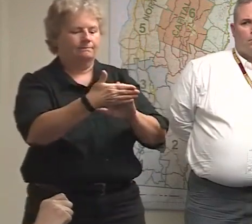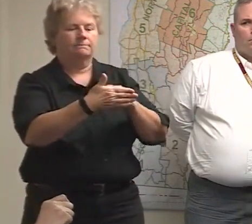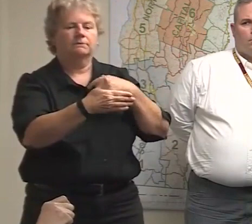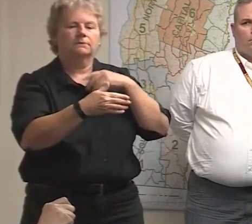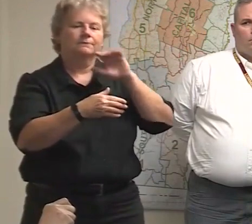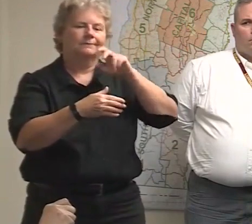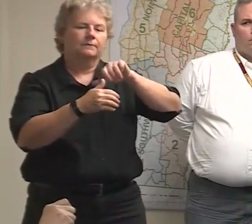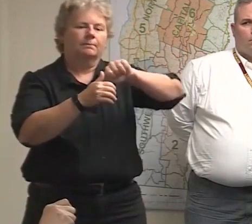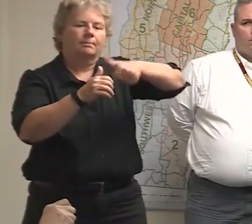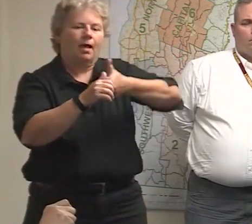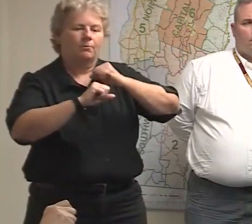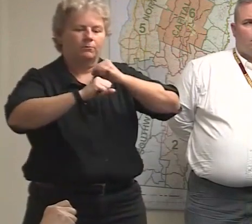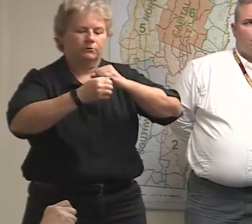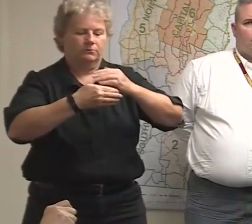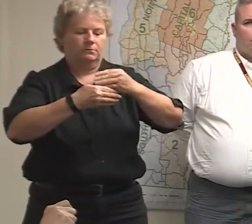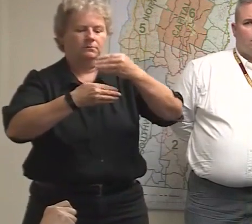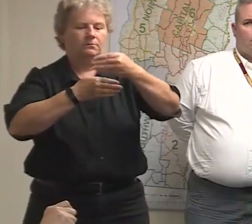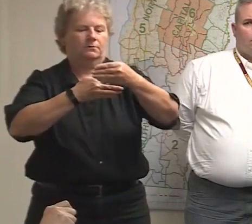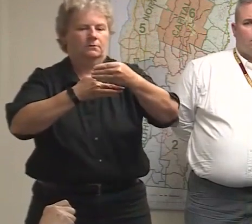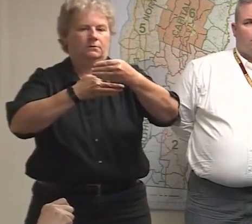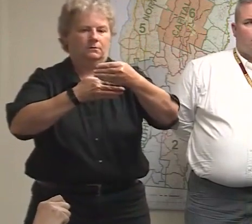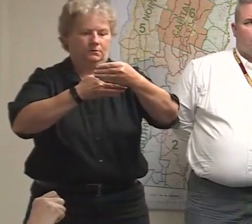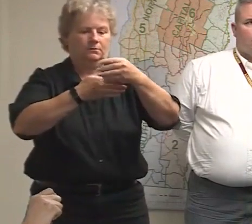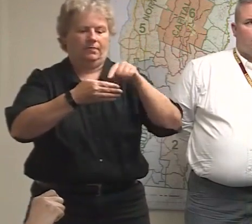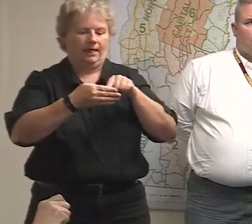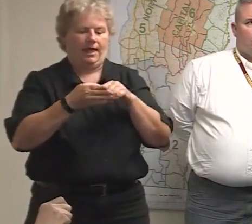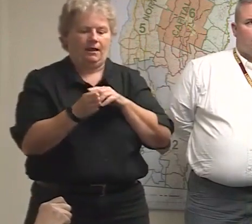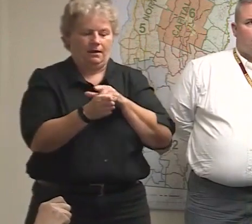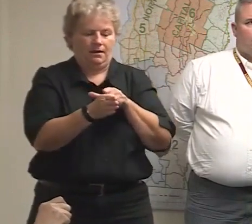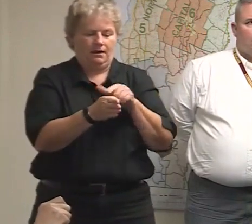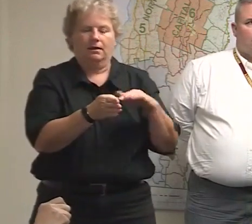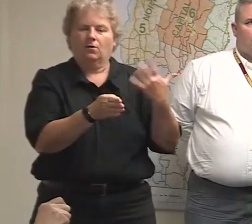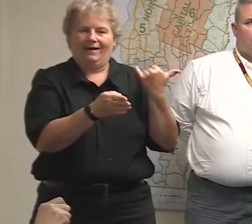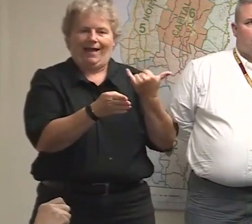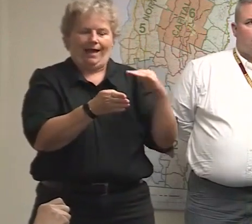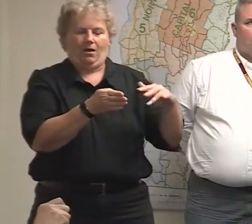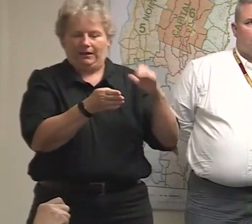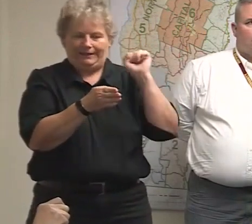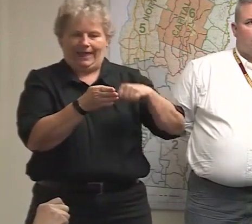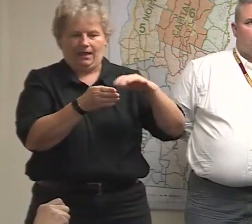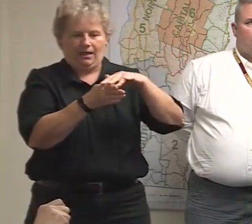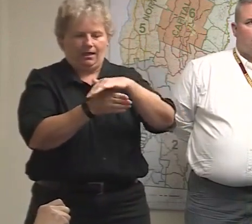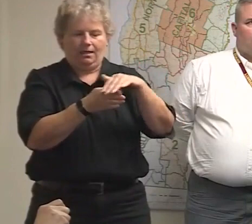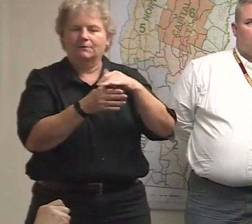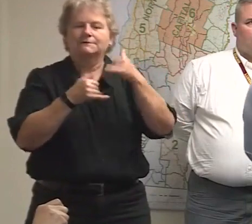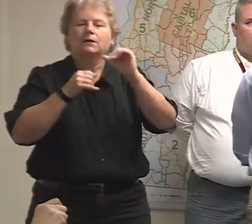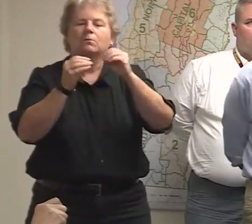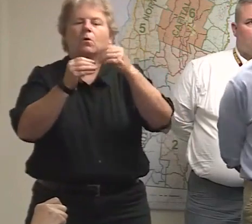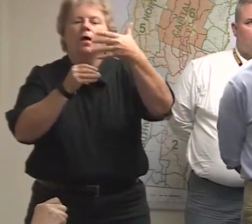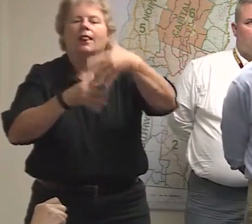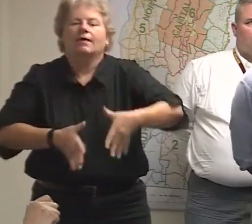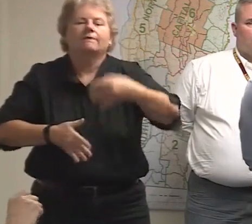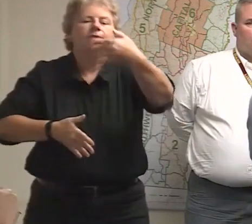SO SO THE FOLKS UNDERSTAND THIS. IF THE WATER WAS WITHIN ABOUT A FOOT OF THIS SPILLWAY BEFORE, IS THAT RIGHT?